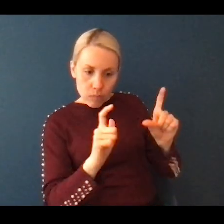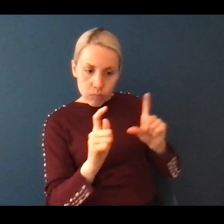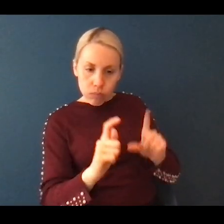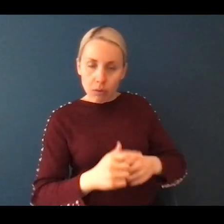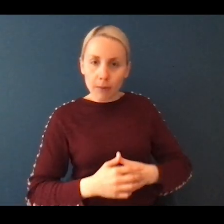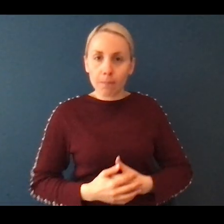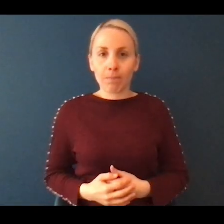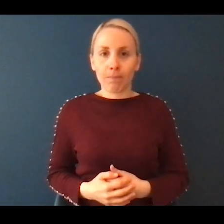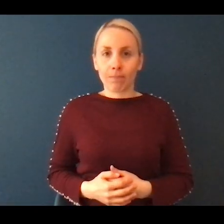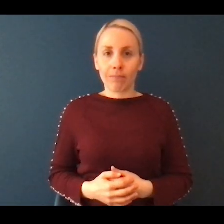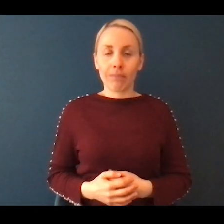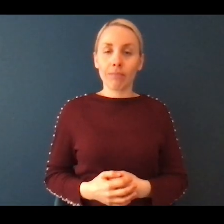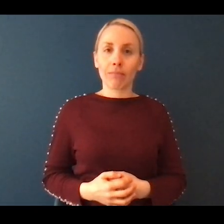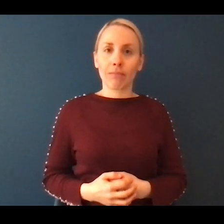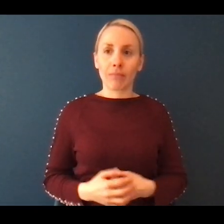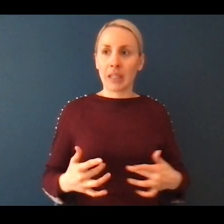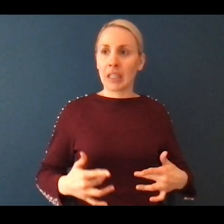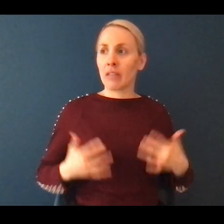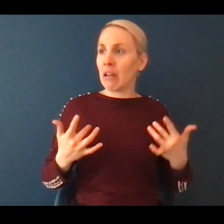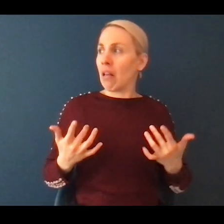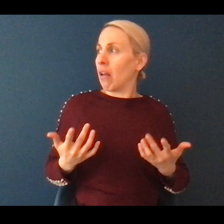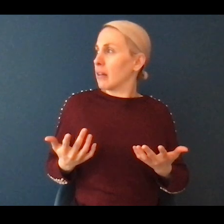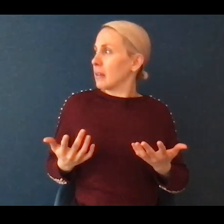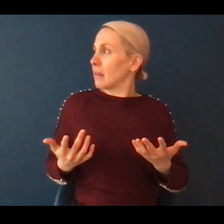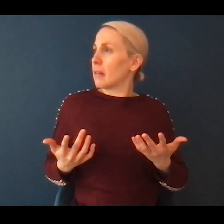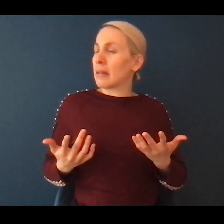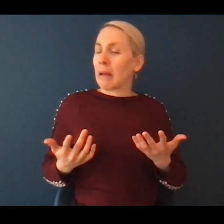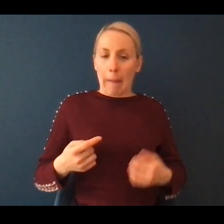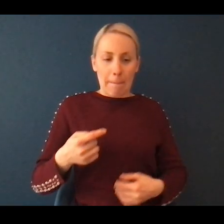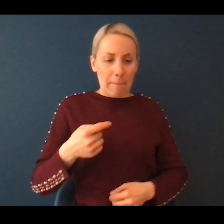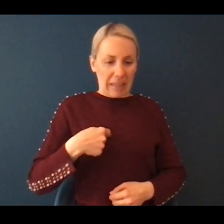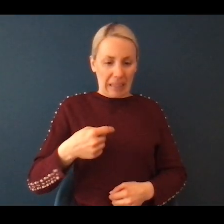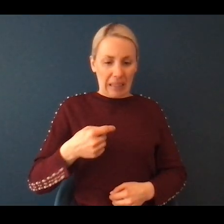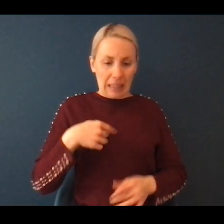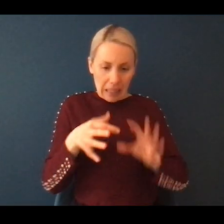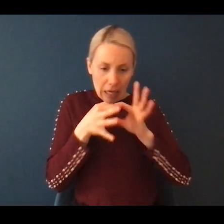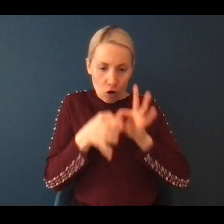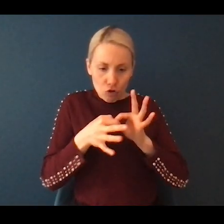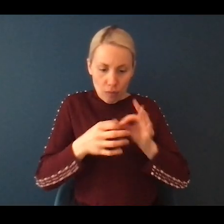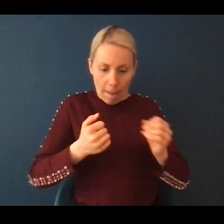was the only person that was having conversations with my work so I was in my studio spending